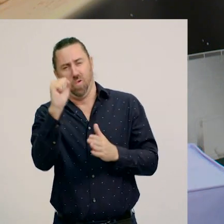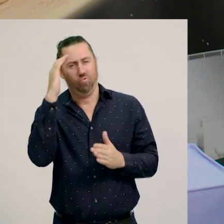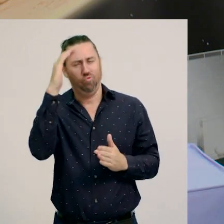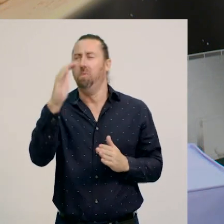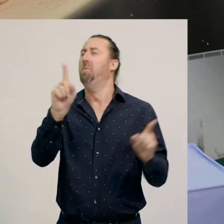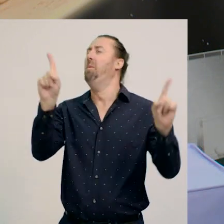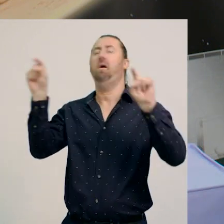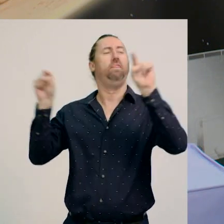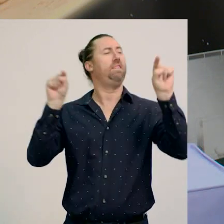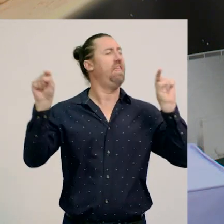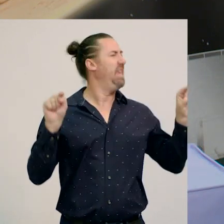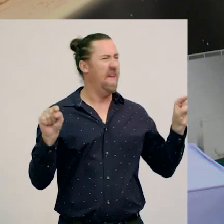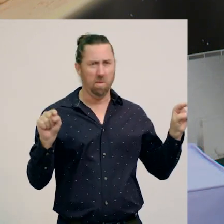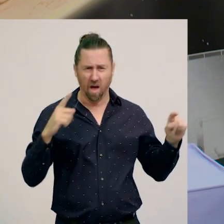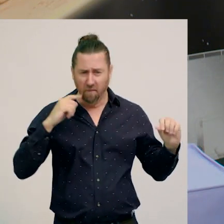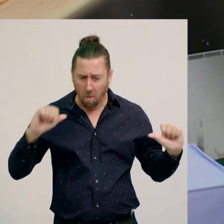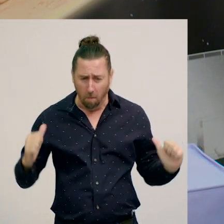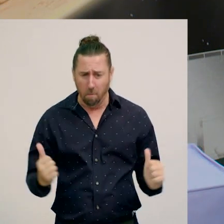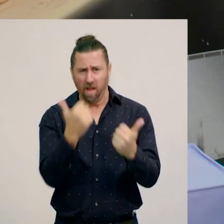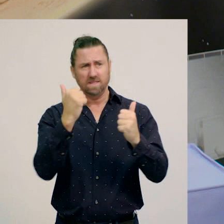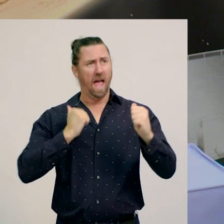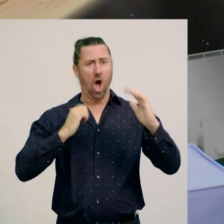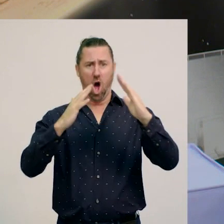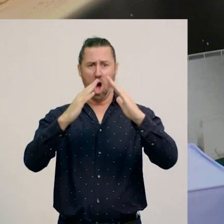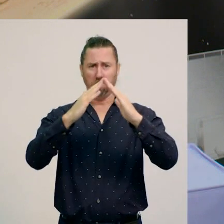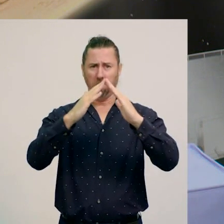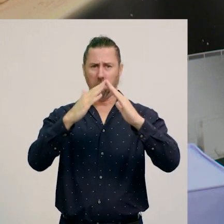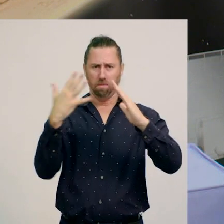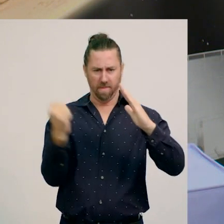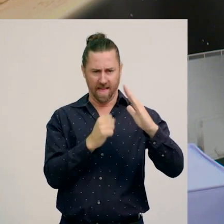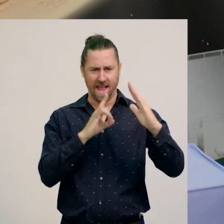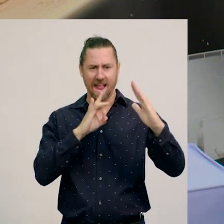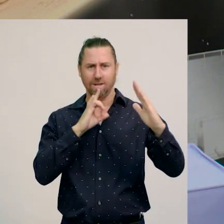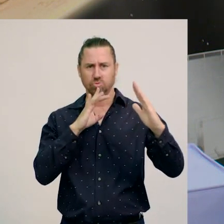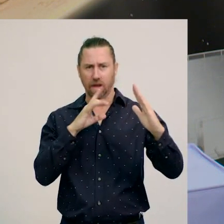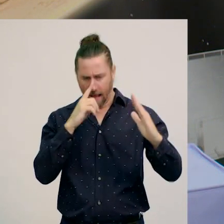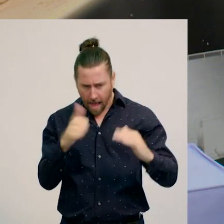there are so many things in our homes that need electricity to work.